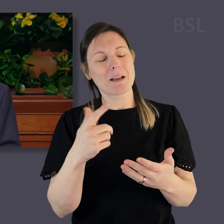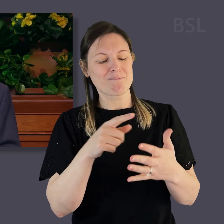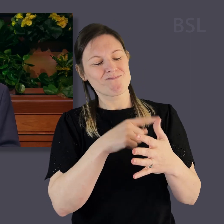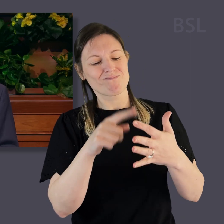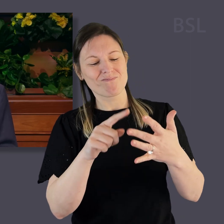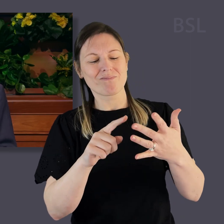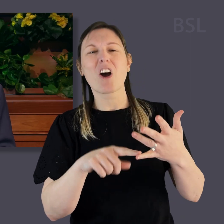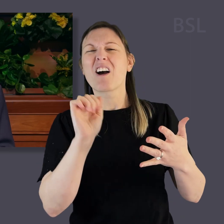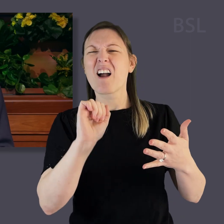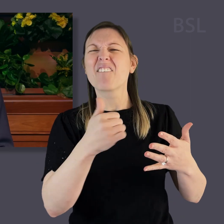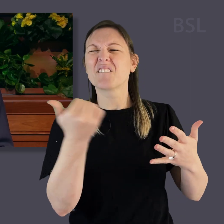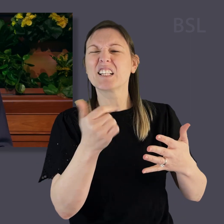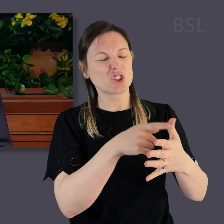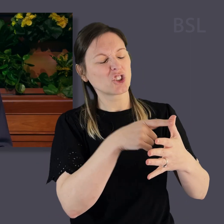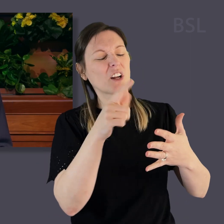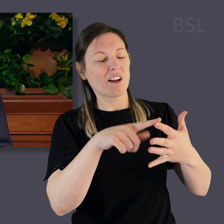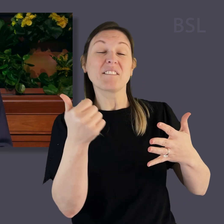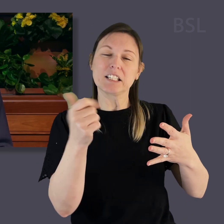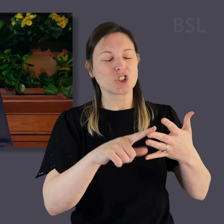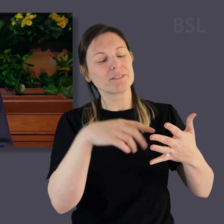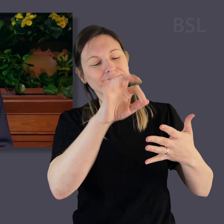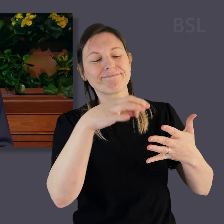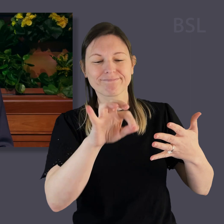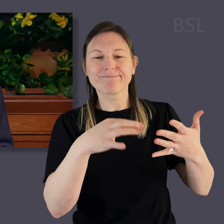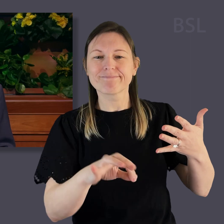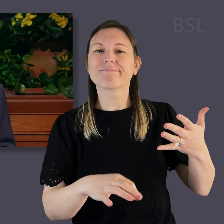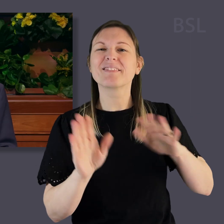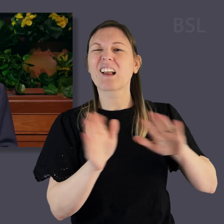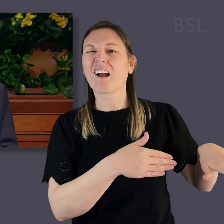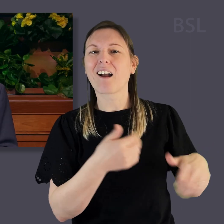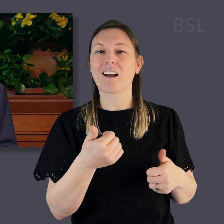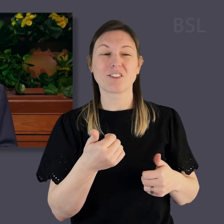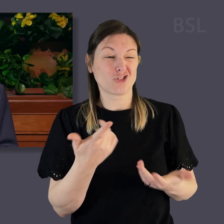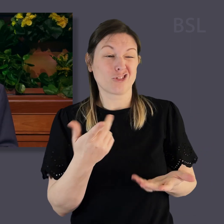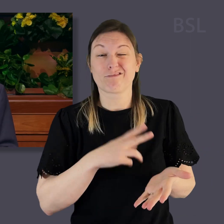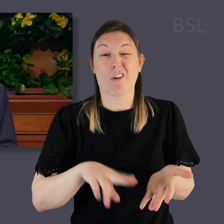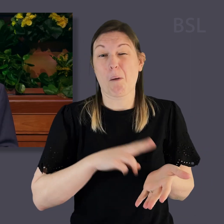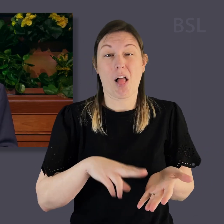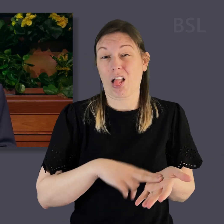to take these glorious eternal truths for granted. They've become second nature to us.